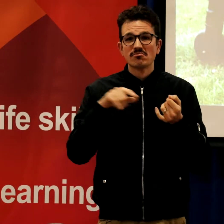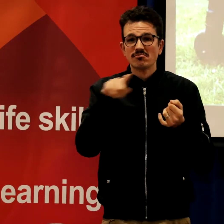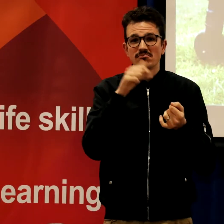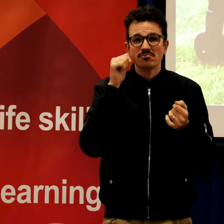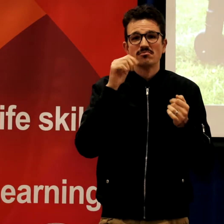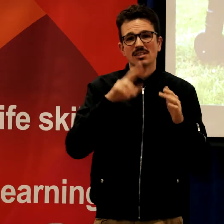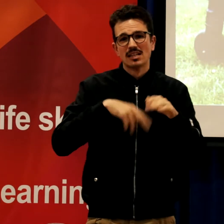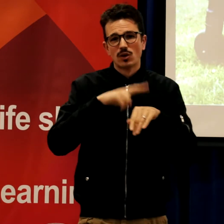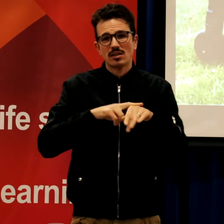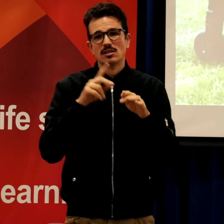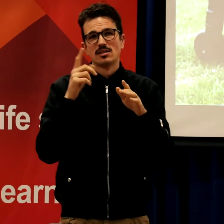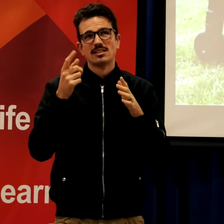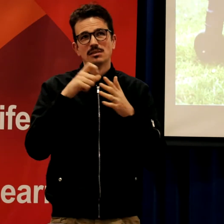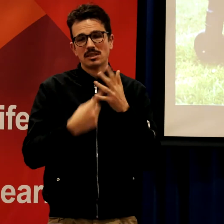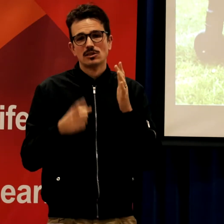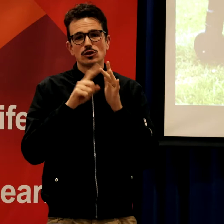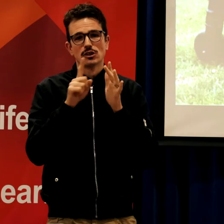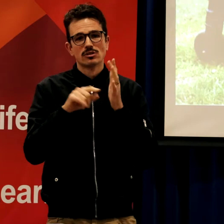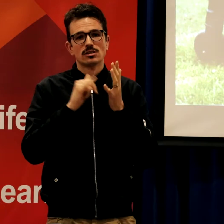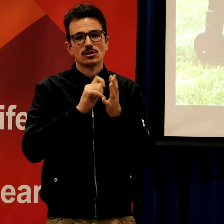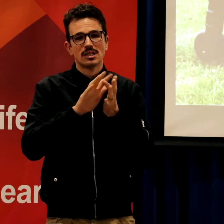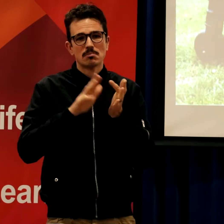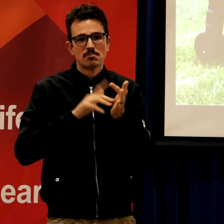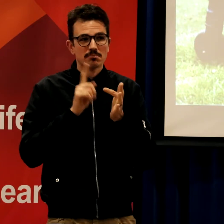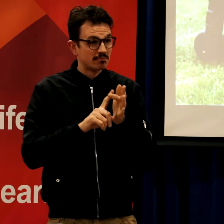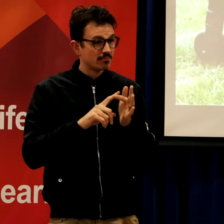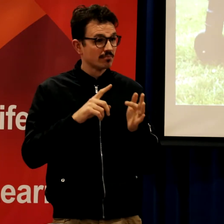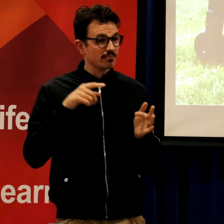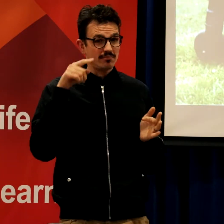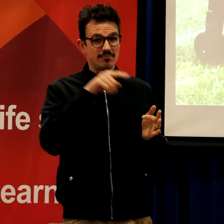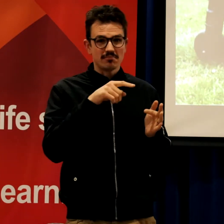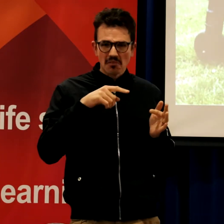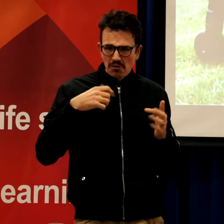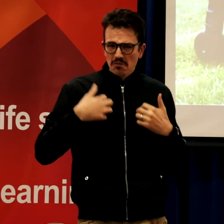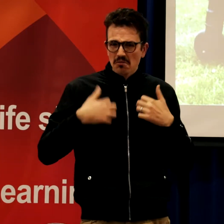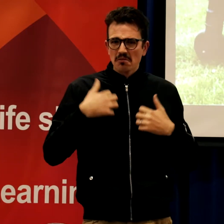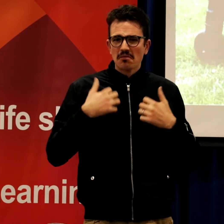Yeah, you know about that, the National Disability Insurance Scheme, that’s rolling out.